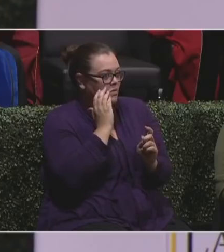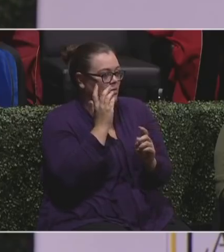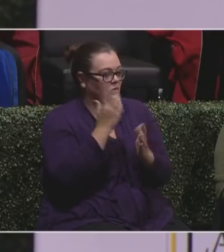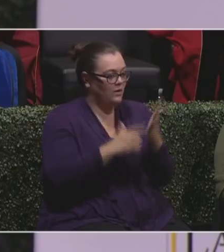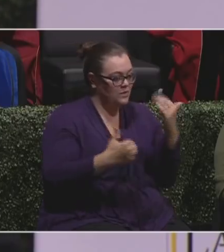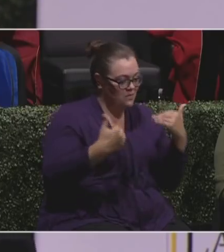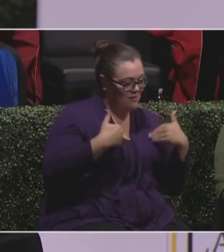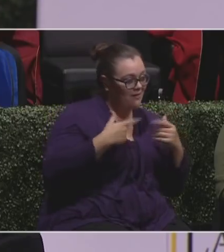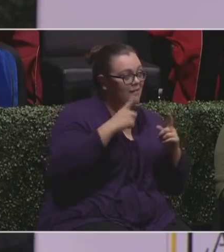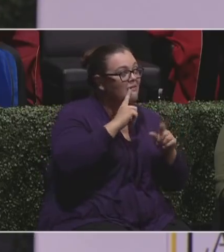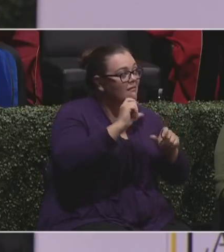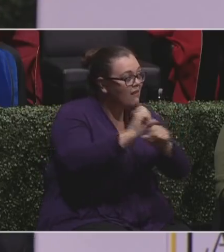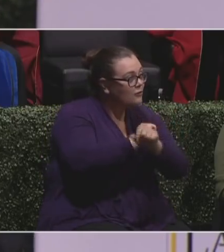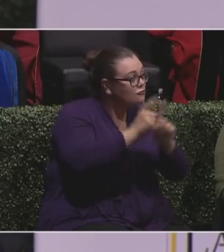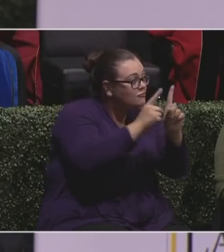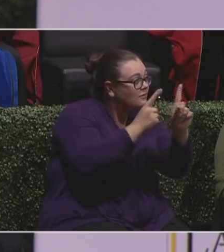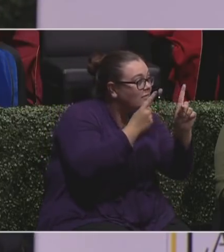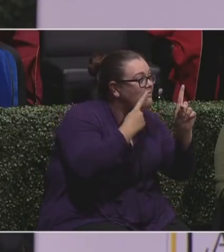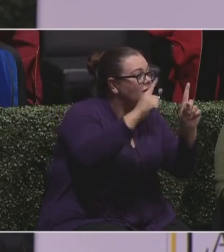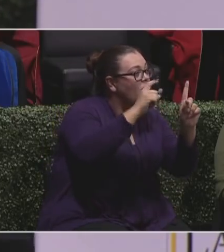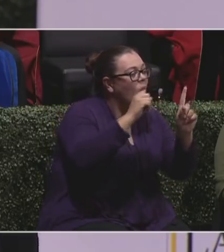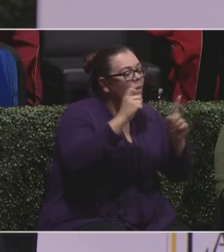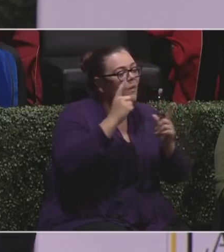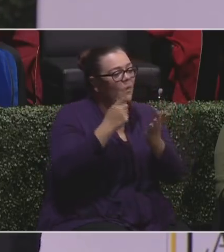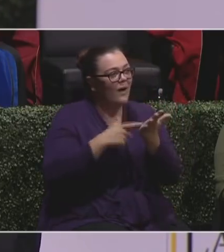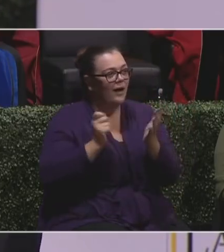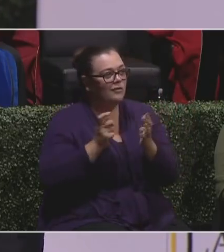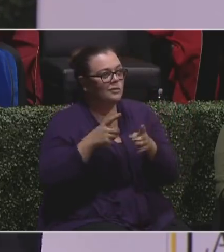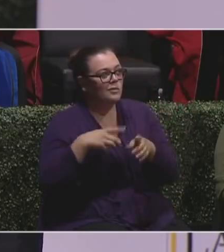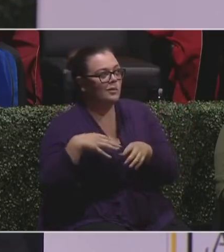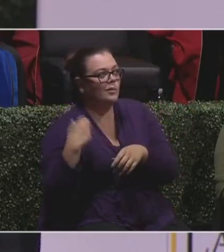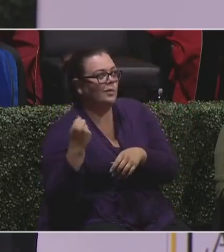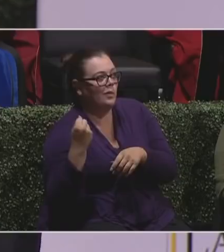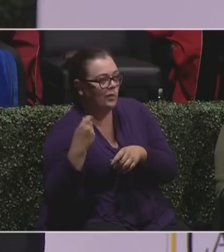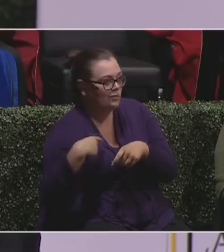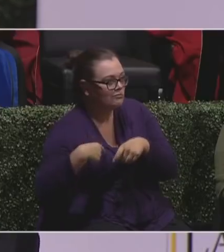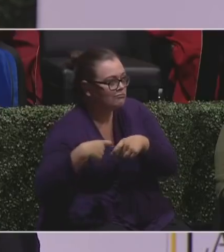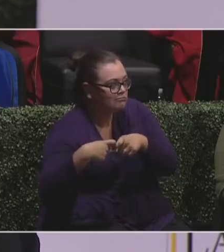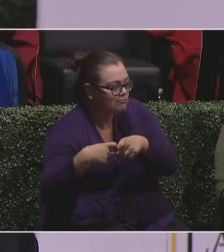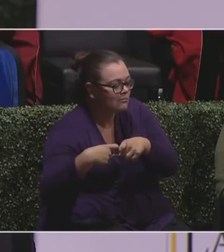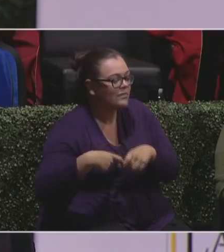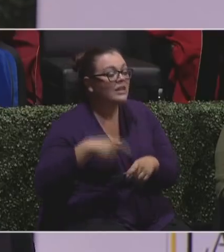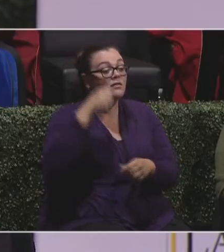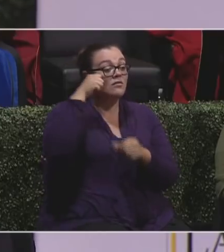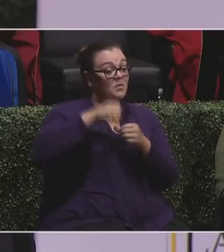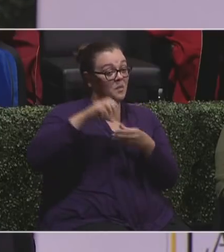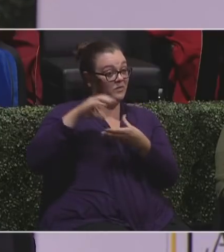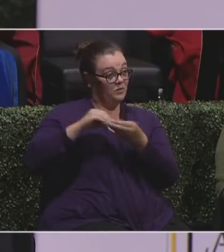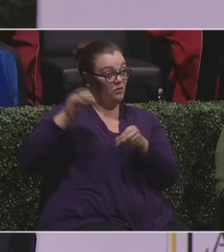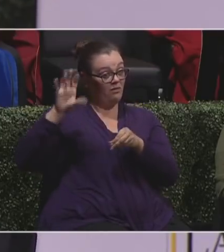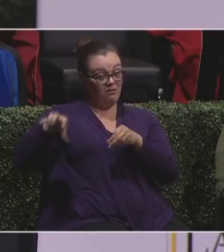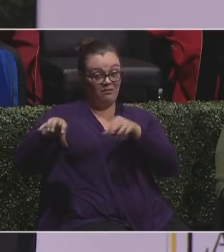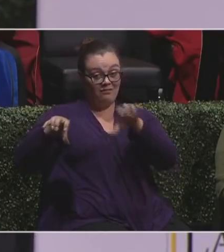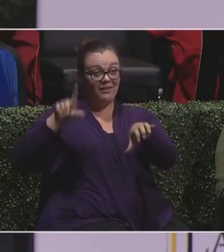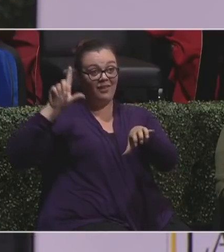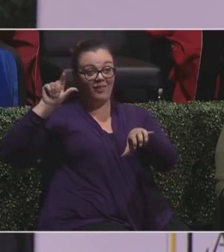AS A TEAM LEADER, AS SOMEONE WHO OVERSEES THE BIG PICTURE, YOU CAN DREAM UP ALL THE IDEAS YOU LIKE, BUT YOU MUST UNDERSTAND